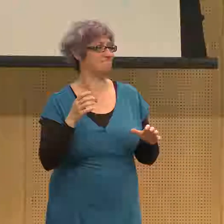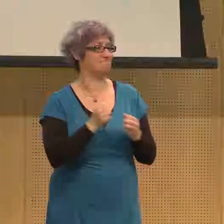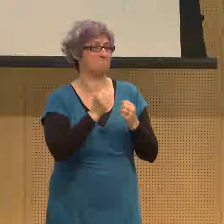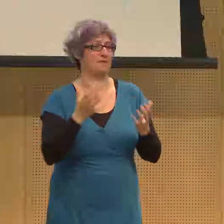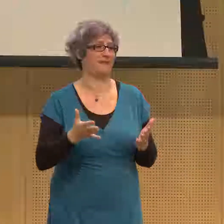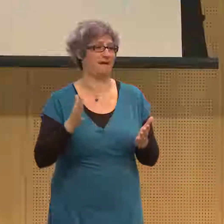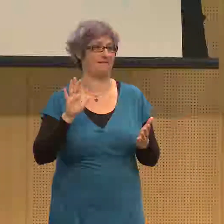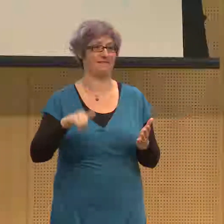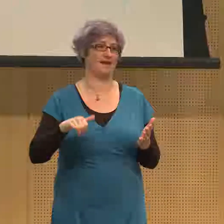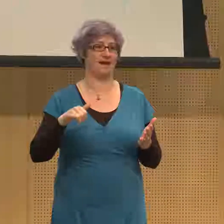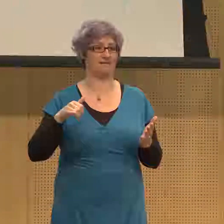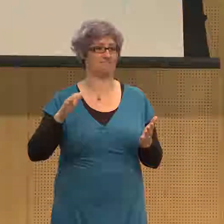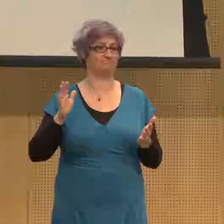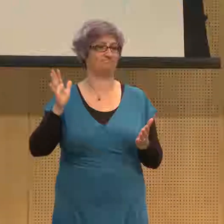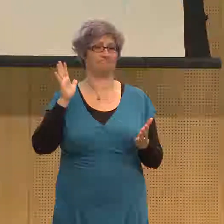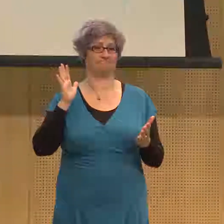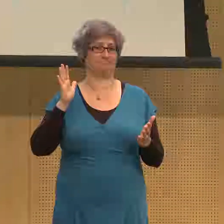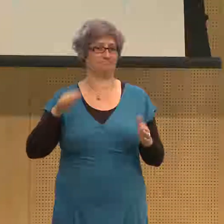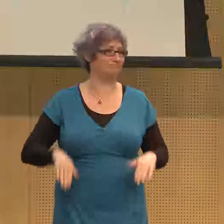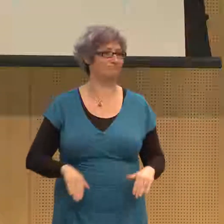I could not do what I do